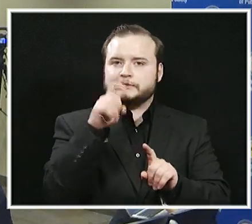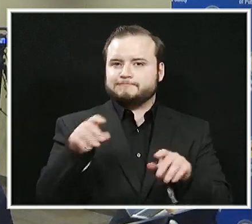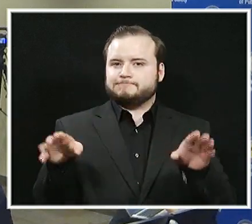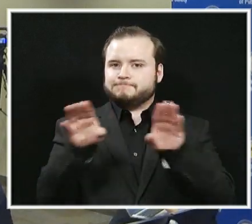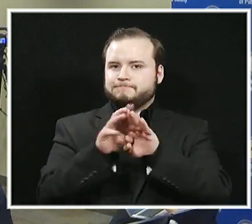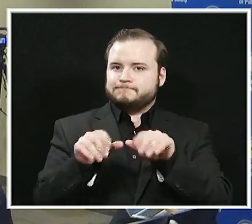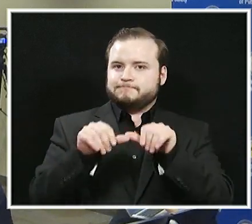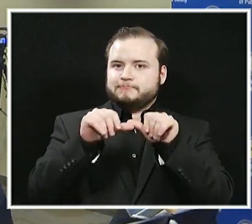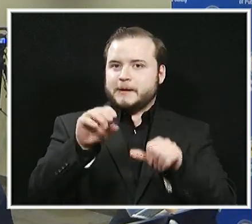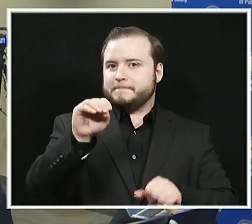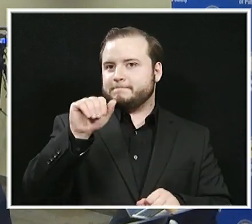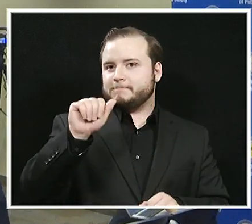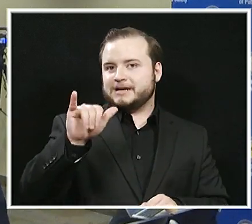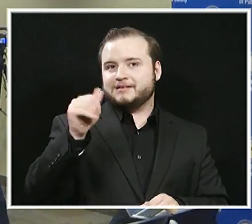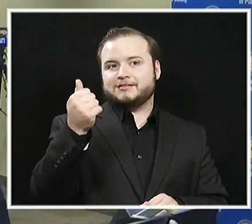[ off mic ]